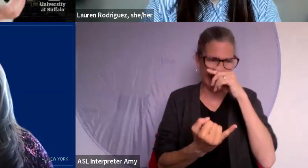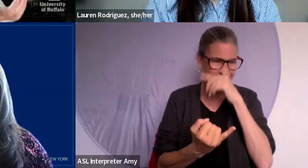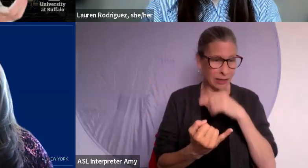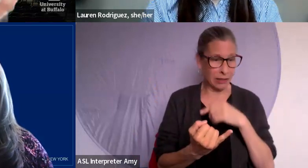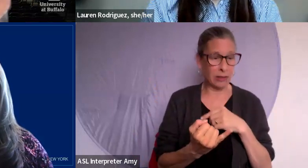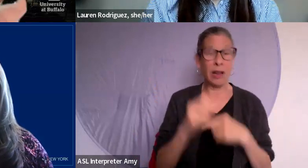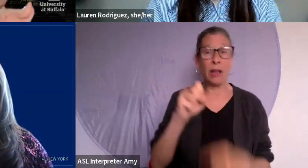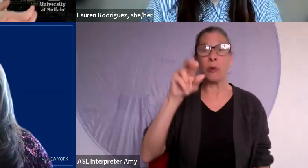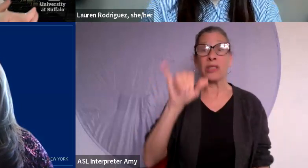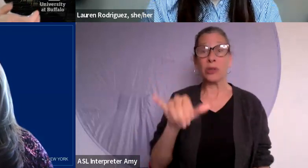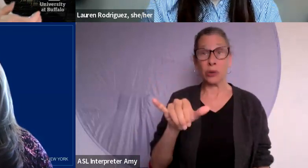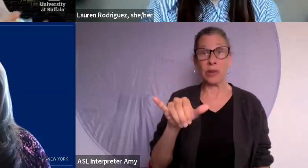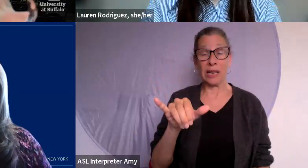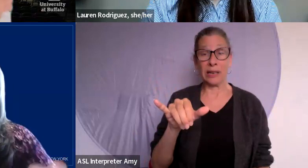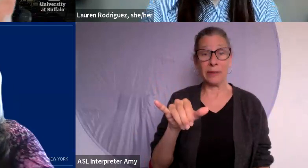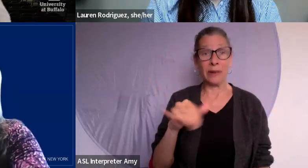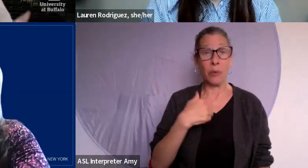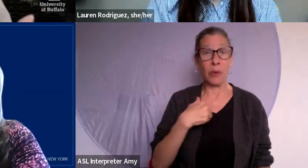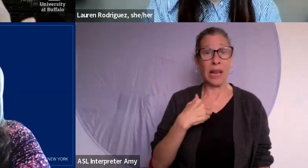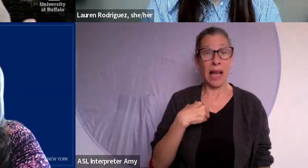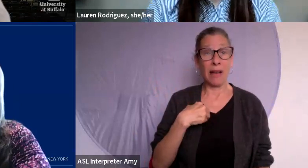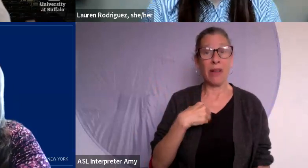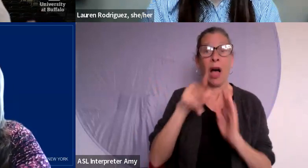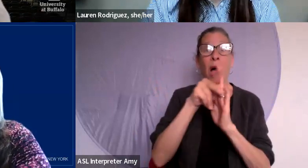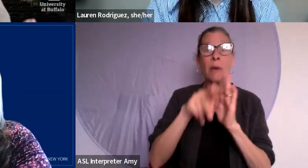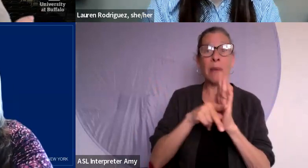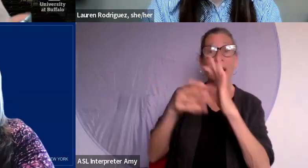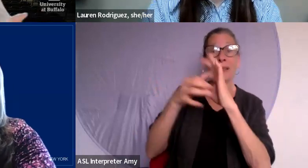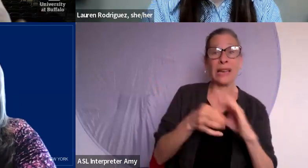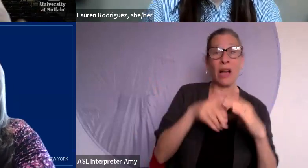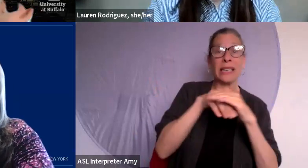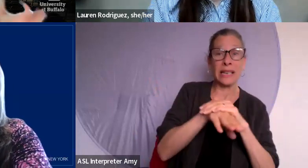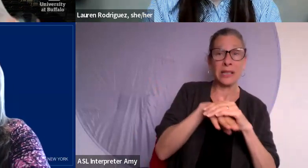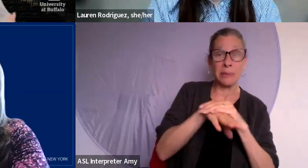SUNY we do have a policy on accessibility and we have a set